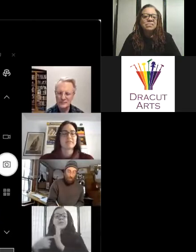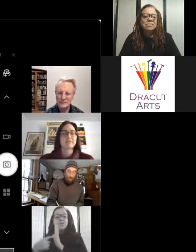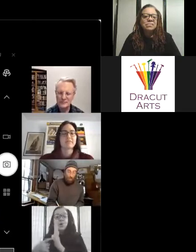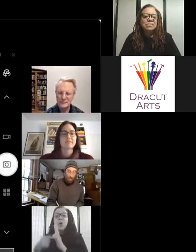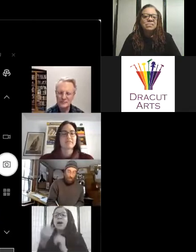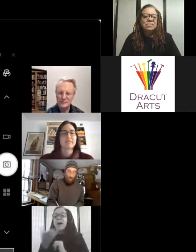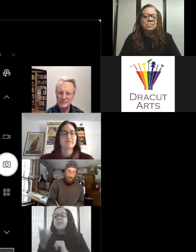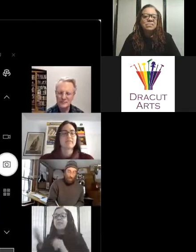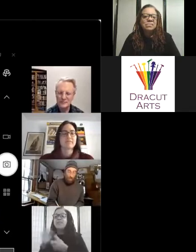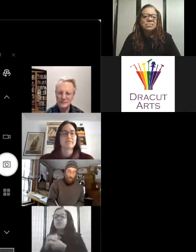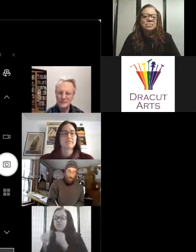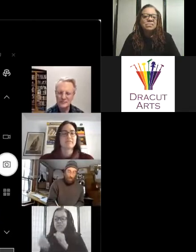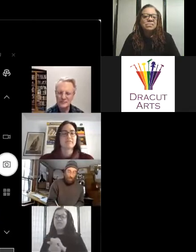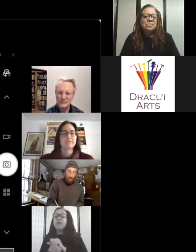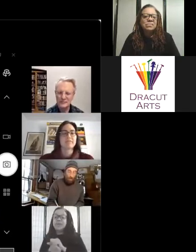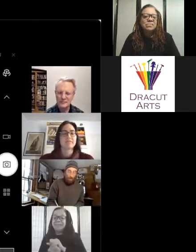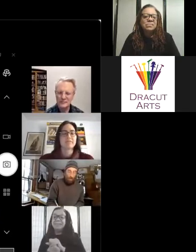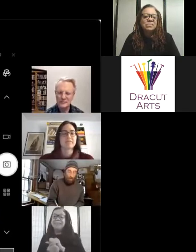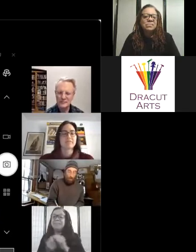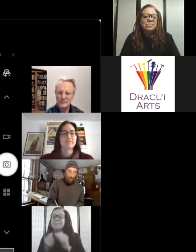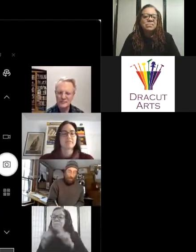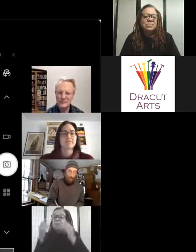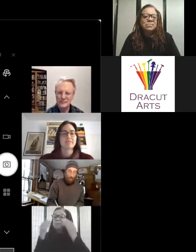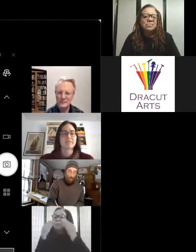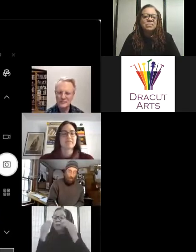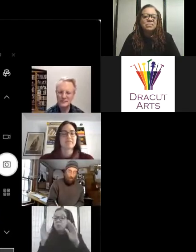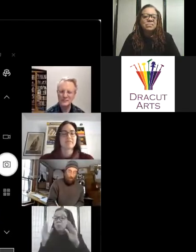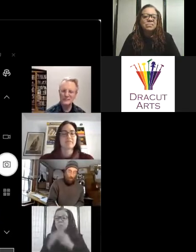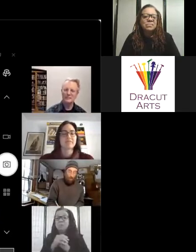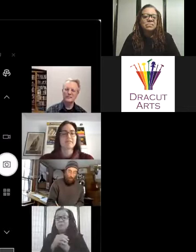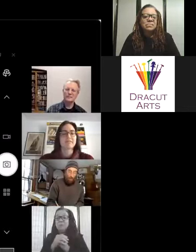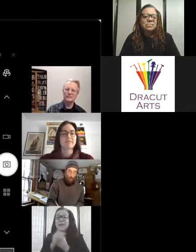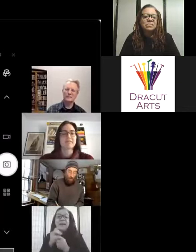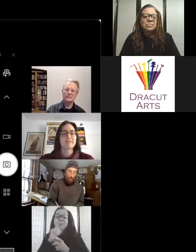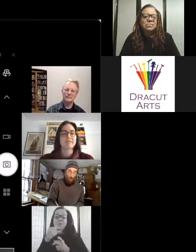But uh, I don't know, I'm sure he wasn't shaving for for a week or more,